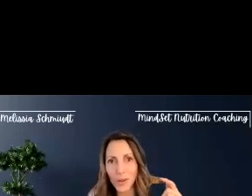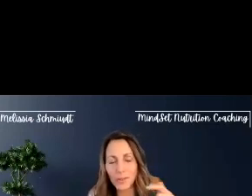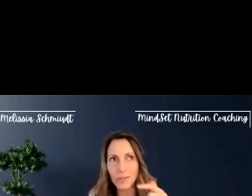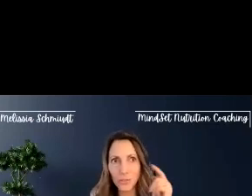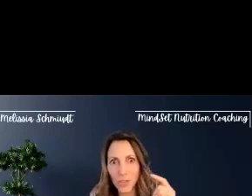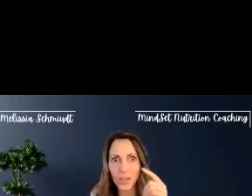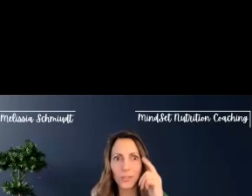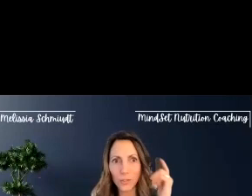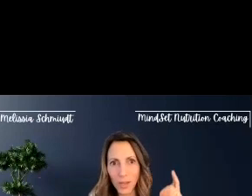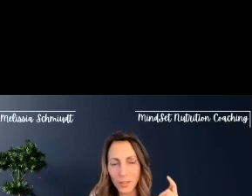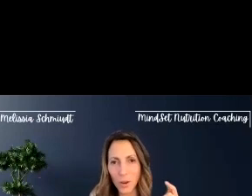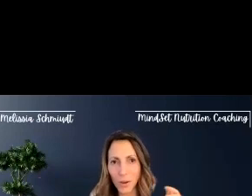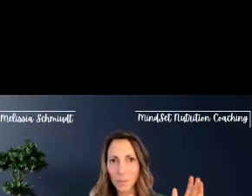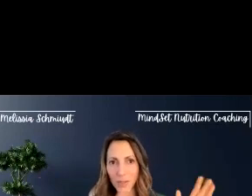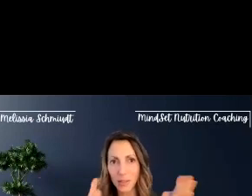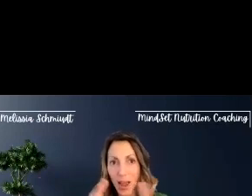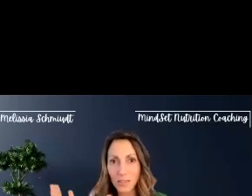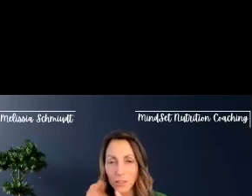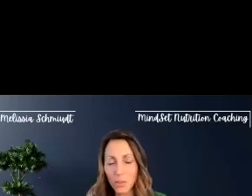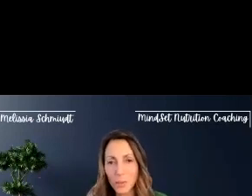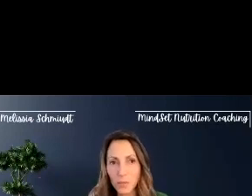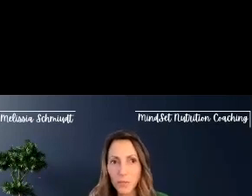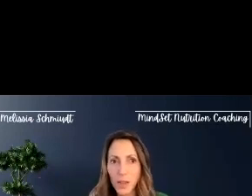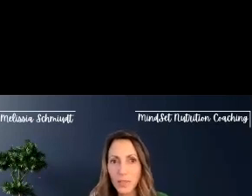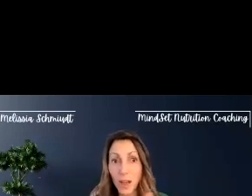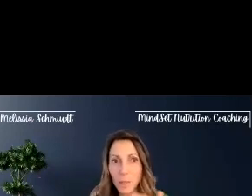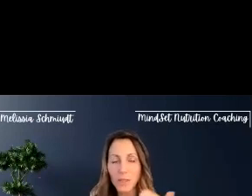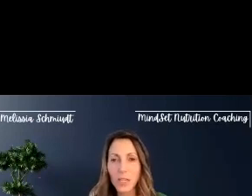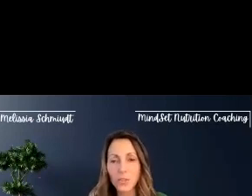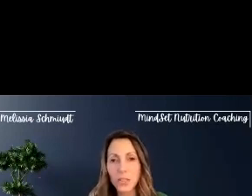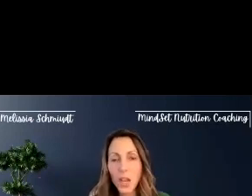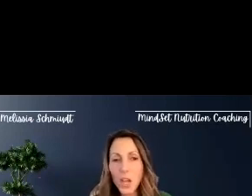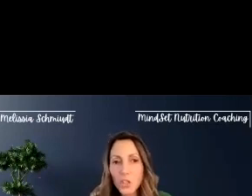It's what you ate yesterday and two days ago. It has this cumulative effect, like compounding interest.